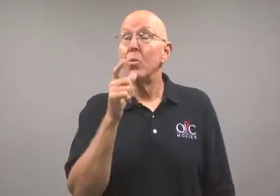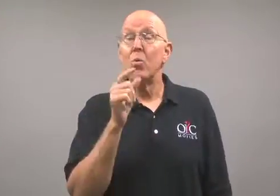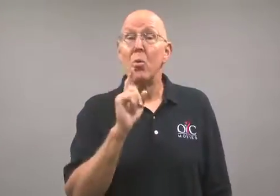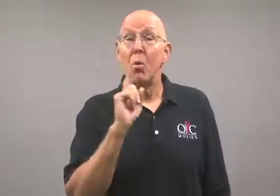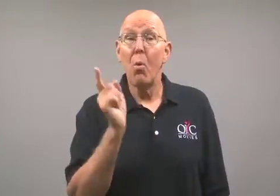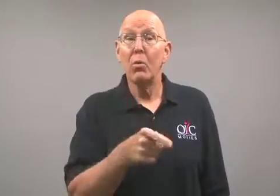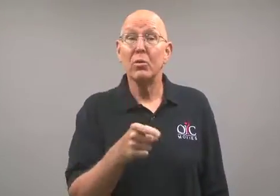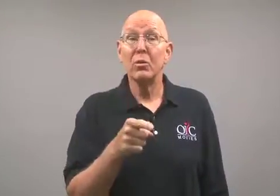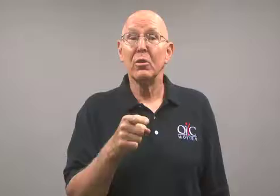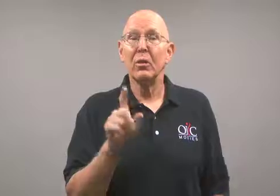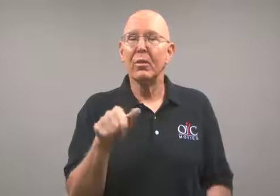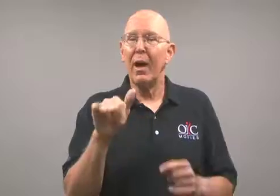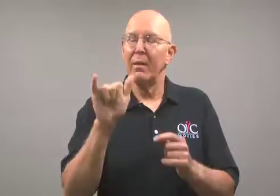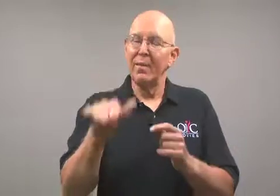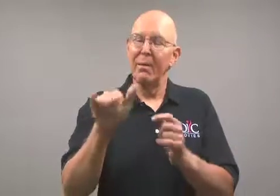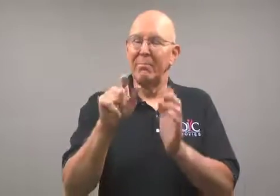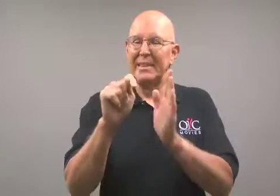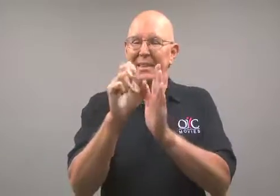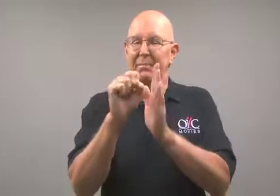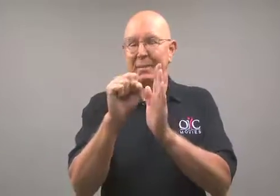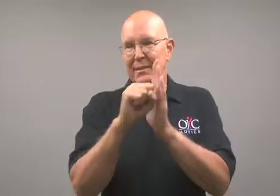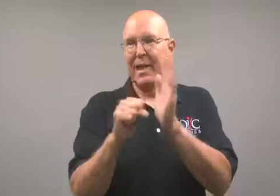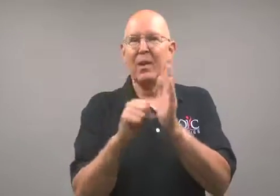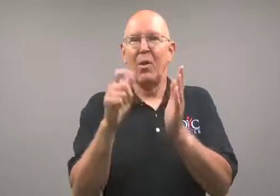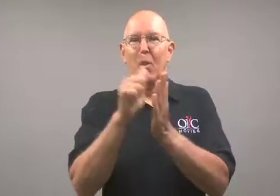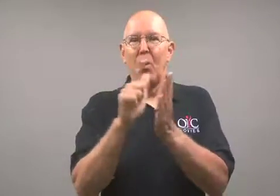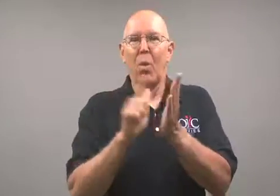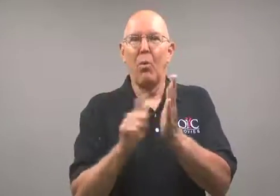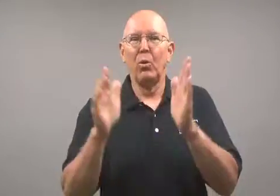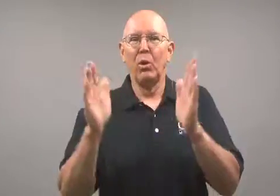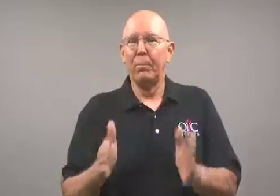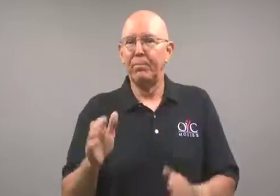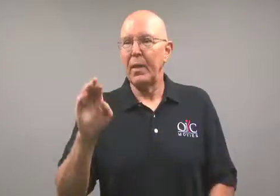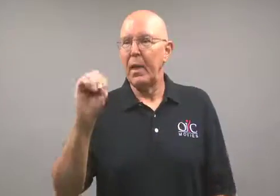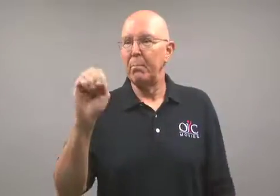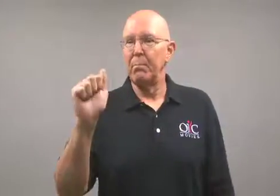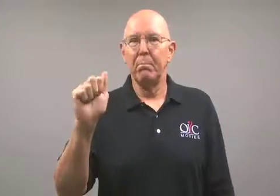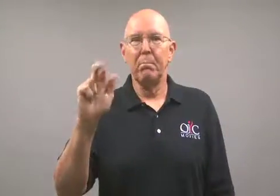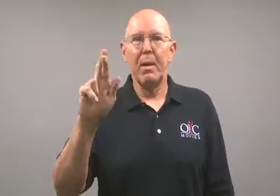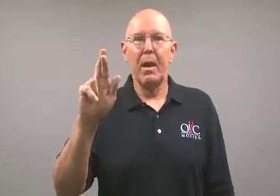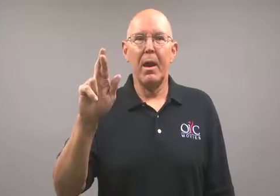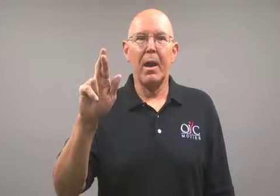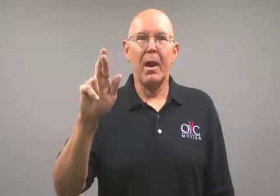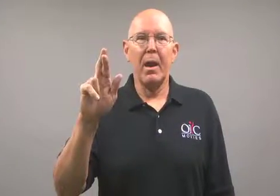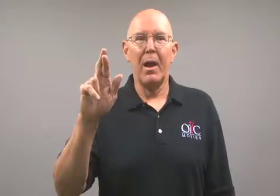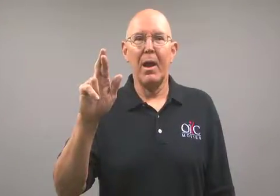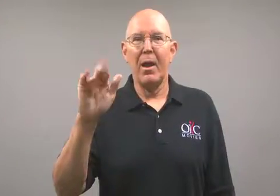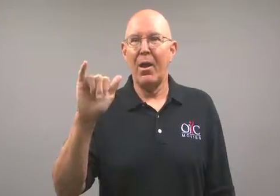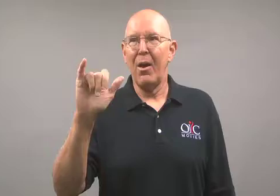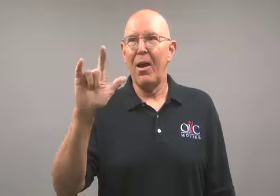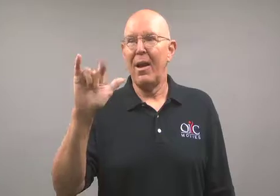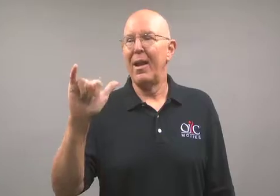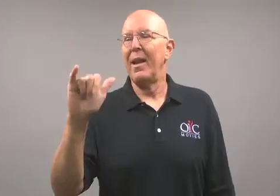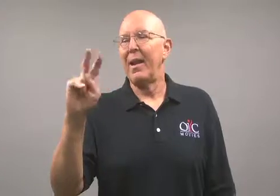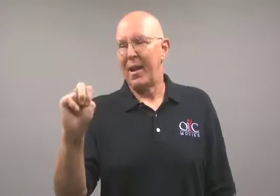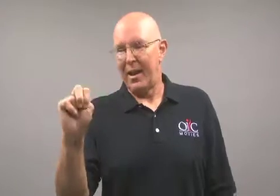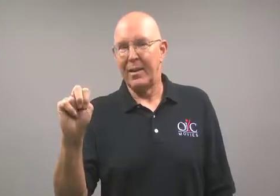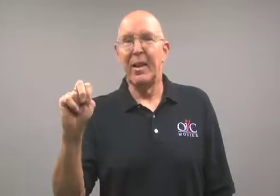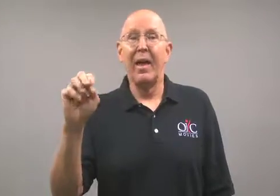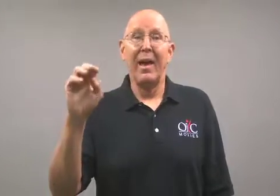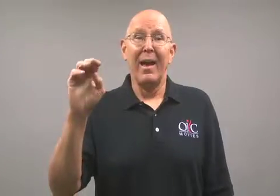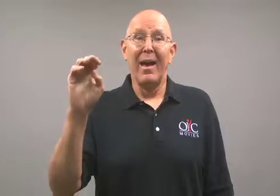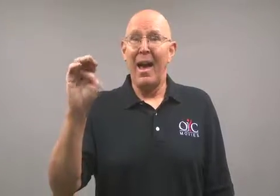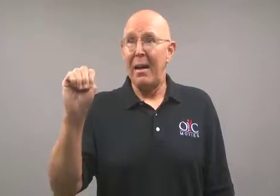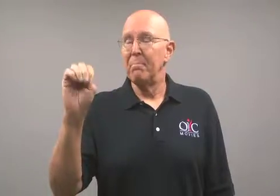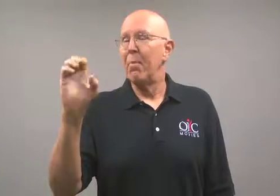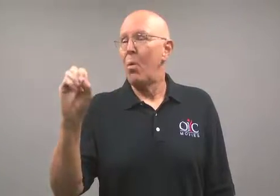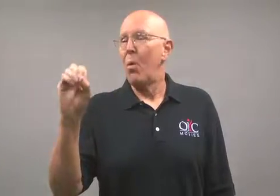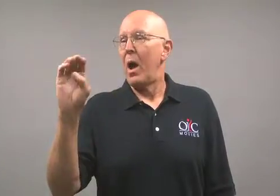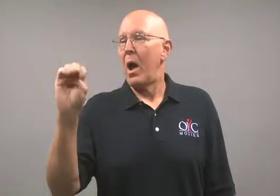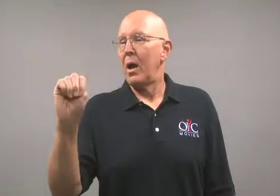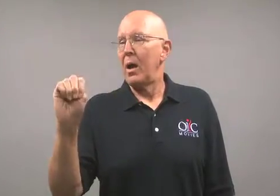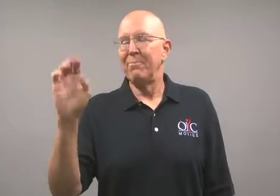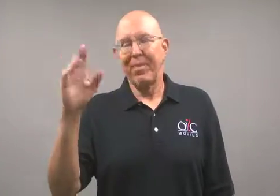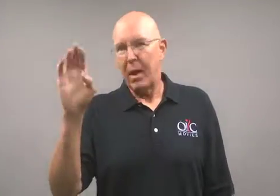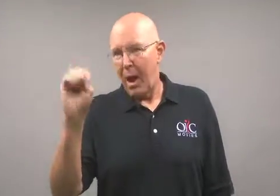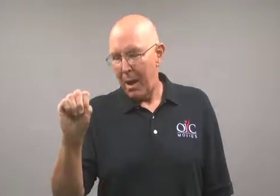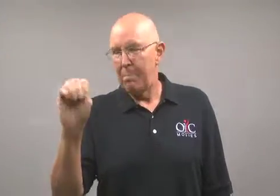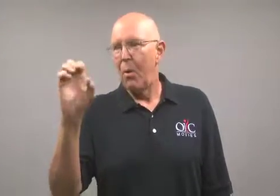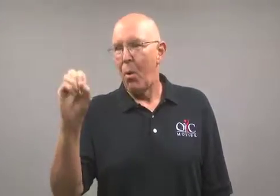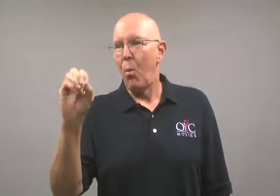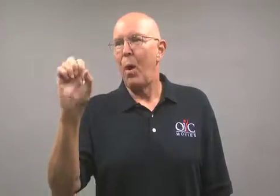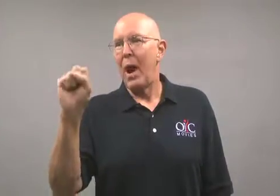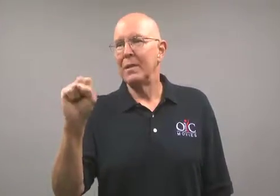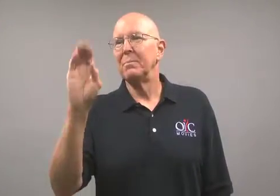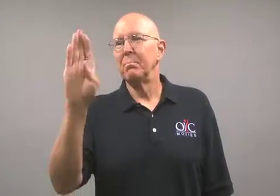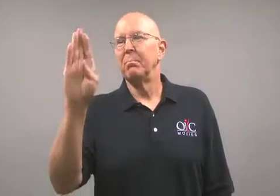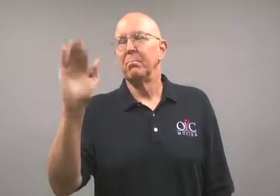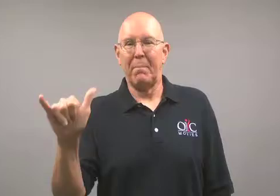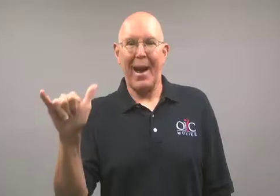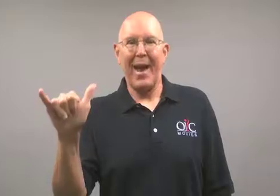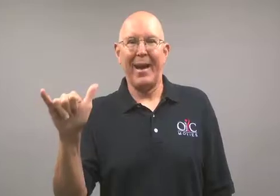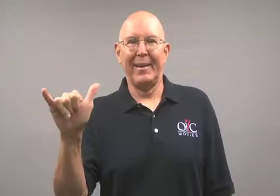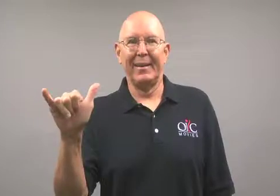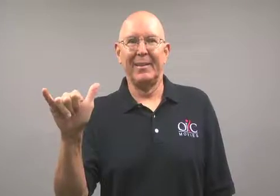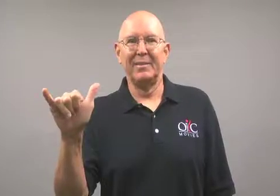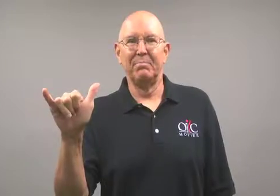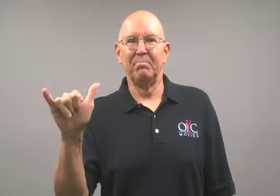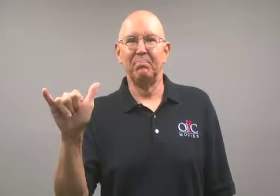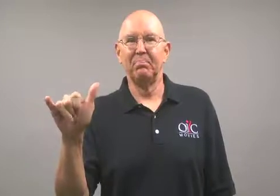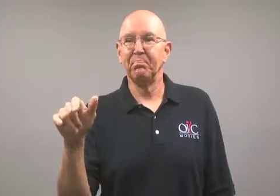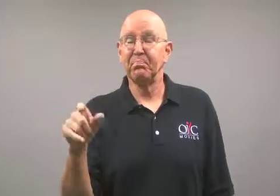State attorney Marilyn Mosby authorized their arrests.